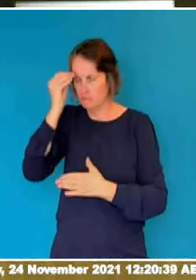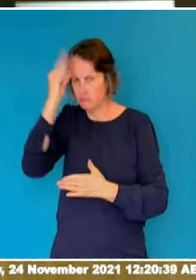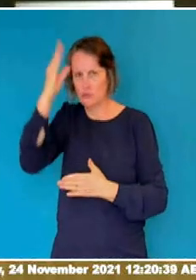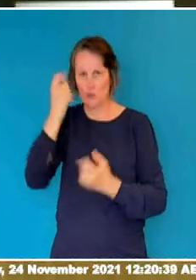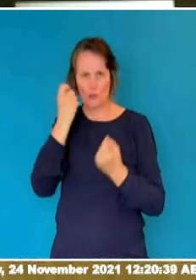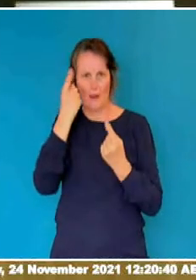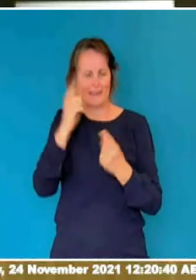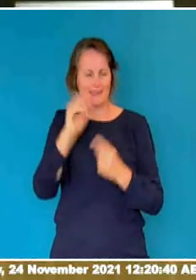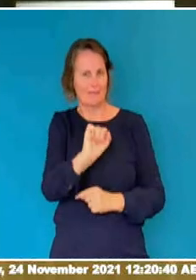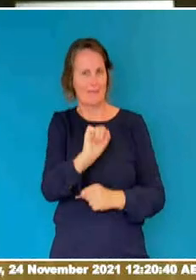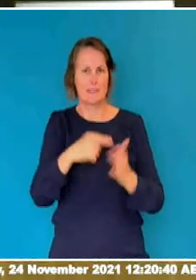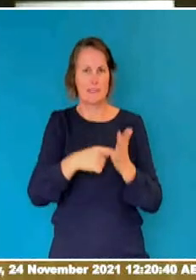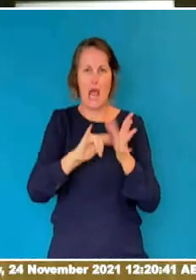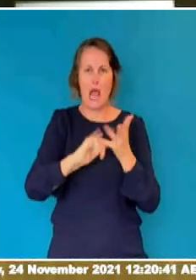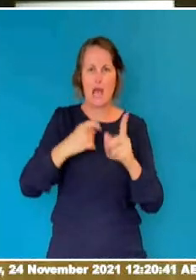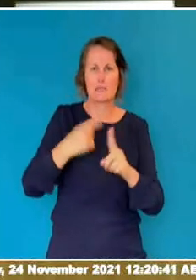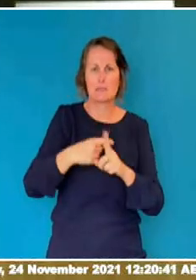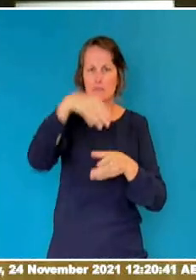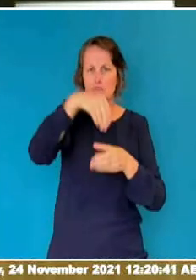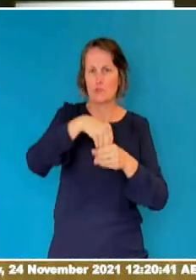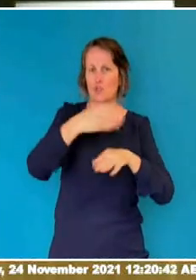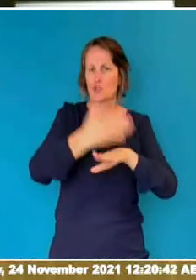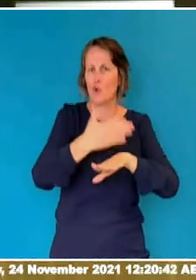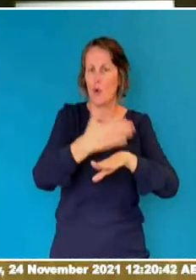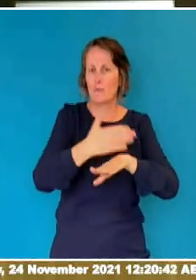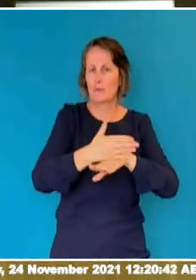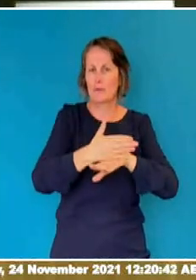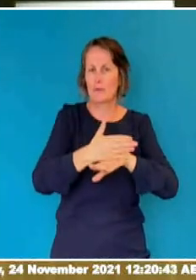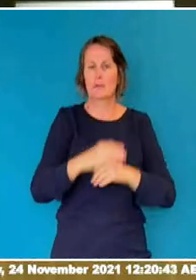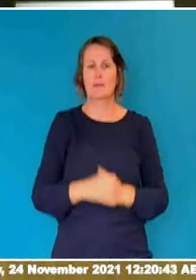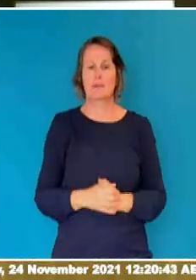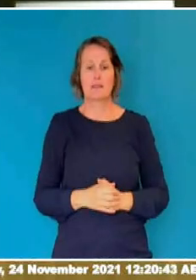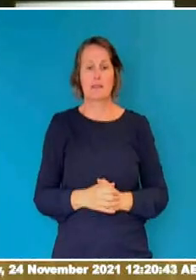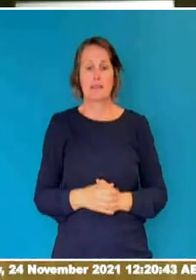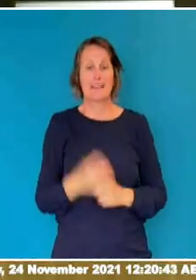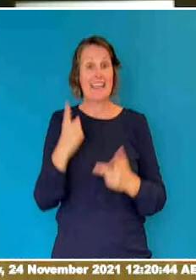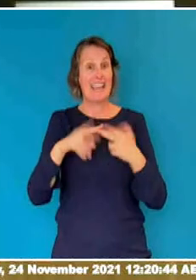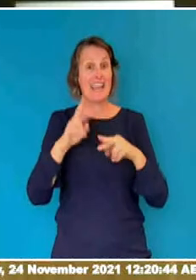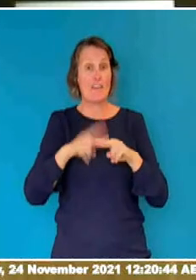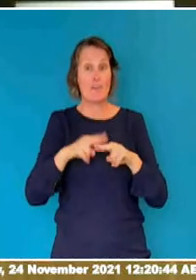manager. Because in particular where we operate large bulk scale recruitment where we